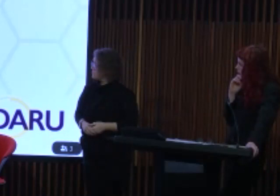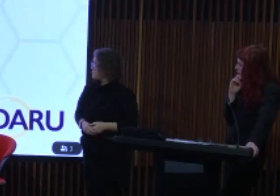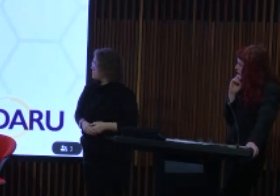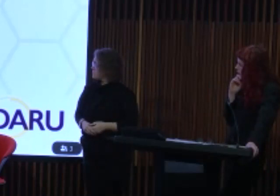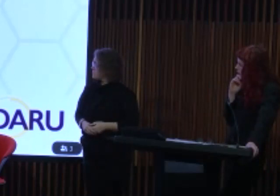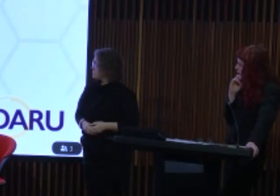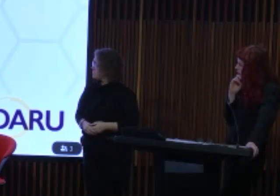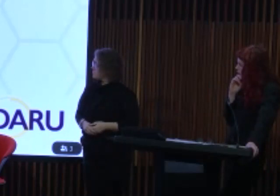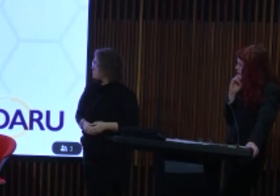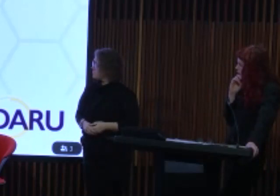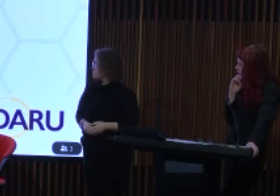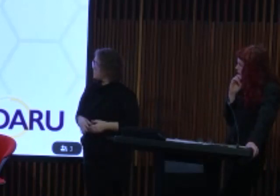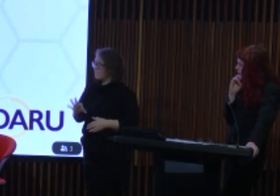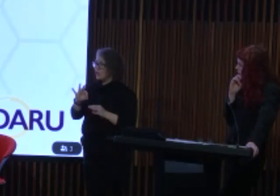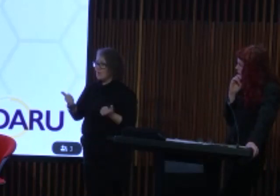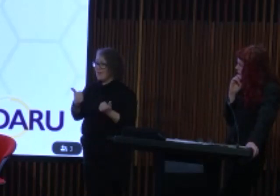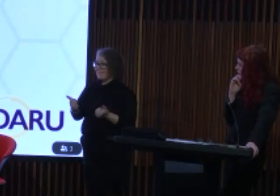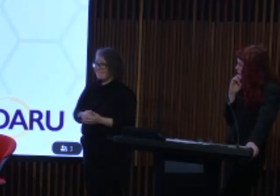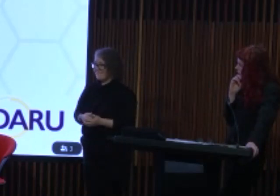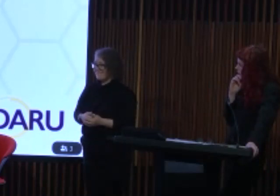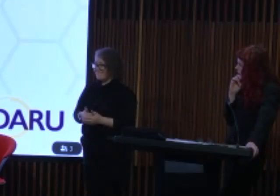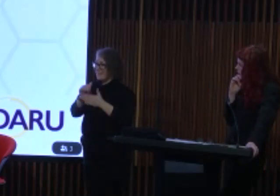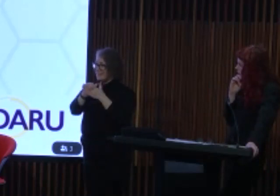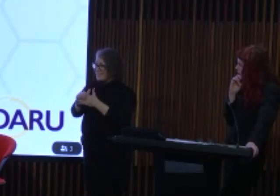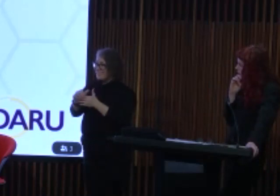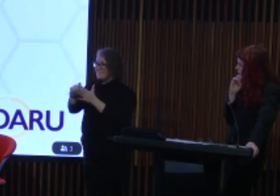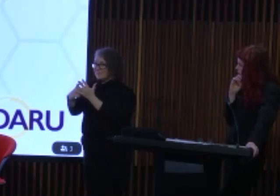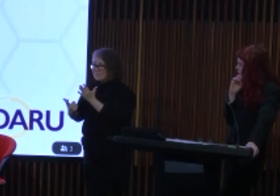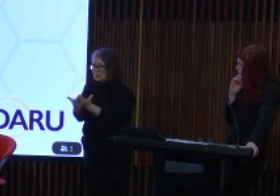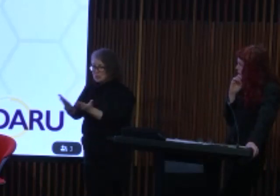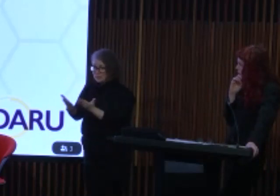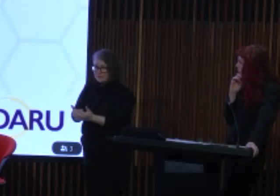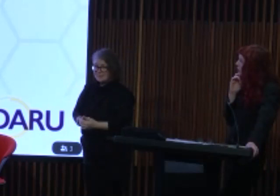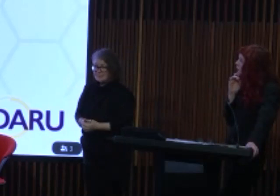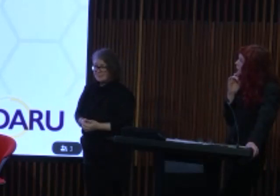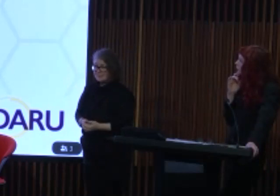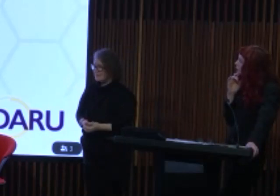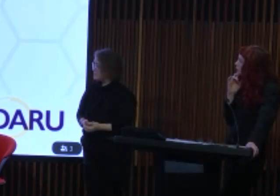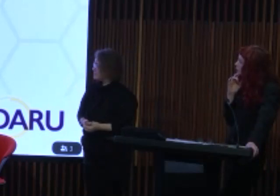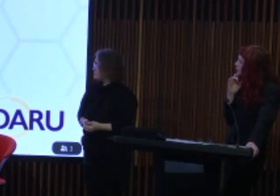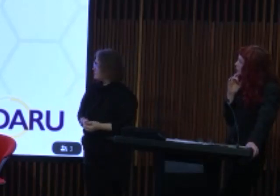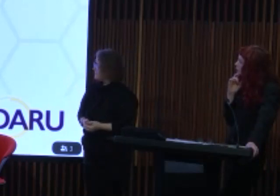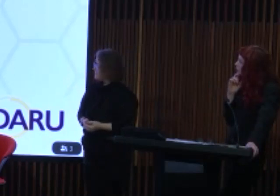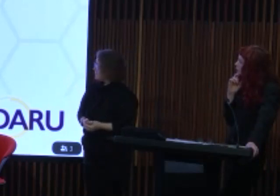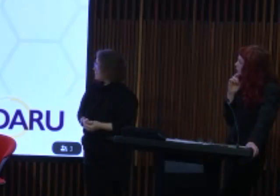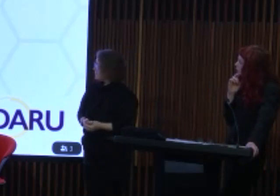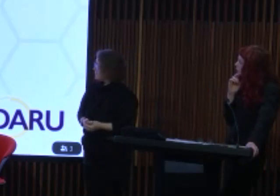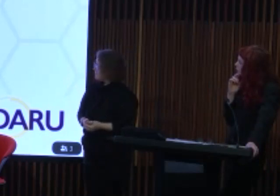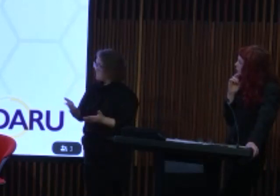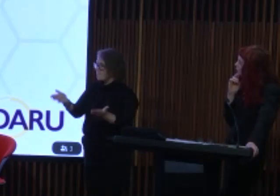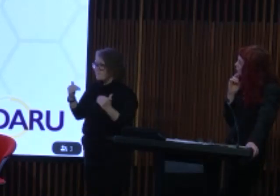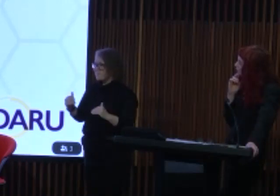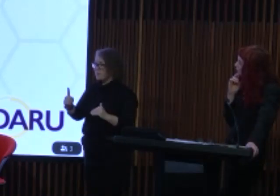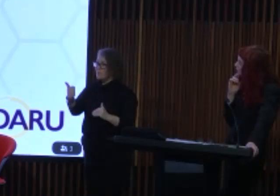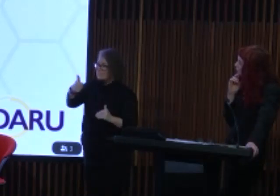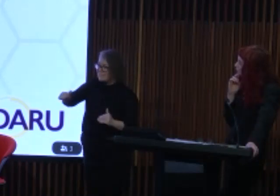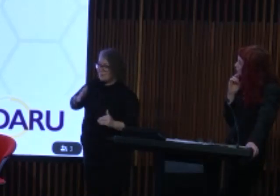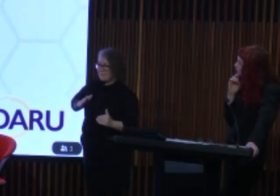leading disability services, you know. What still needs to happen to achieve disability